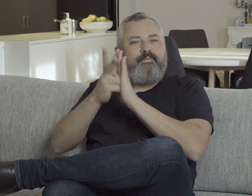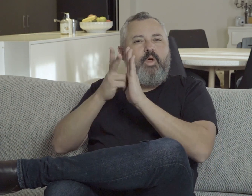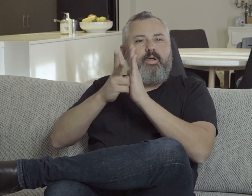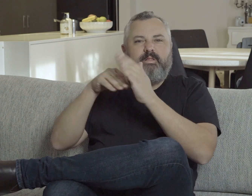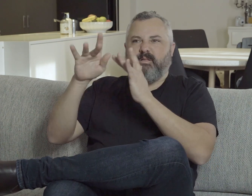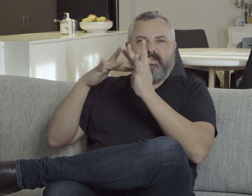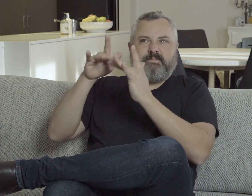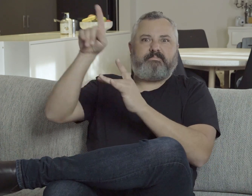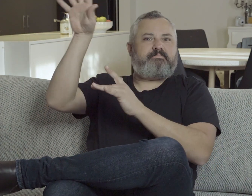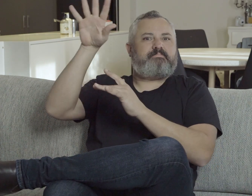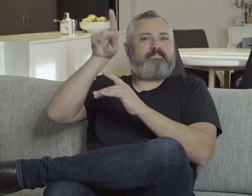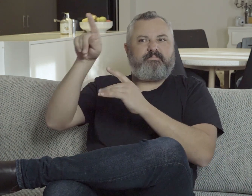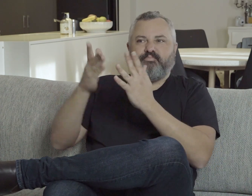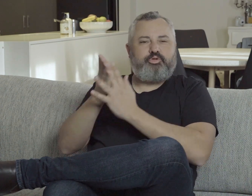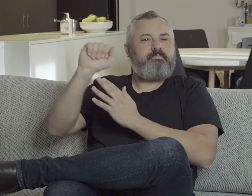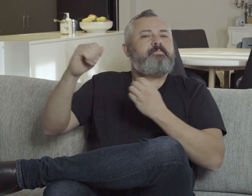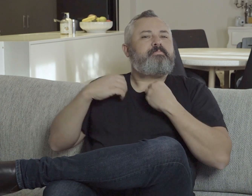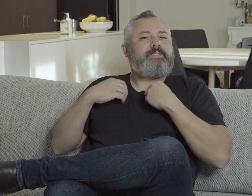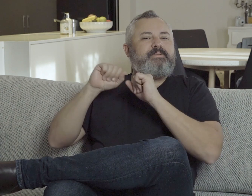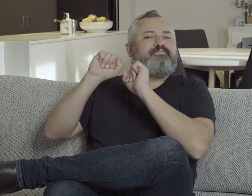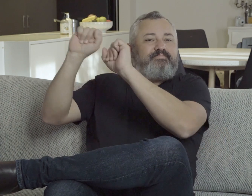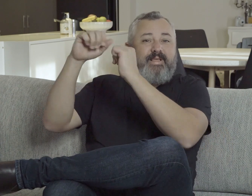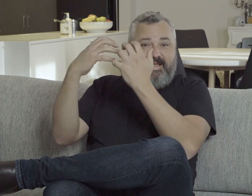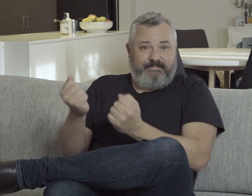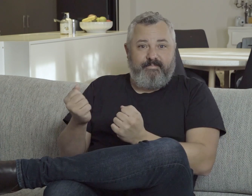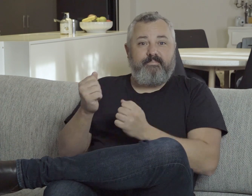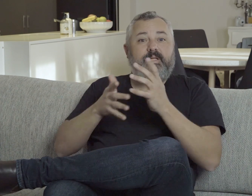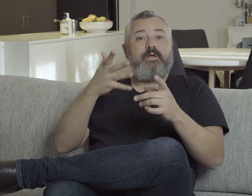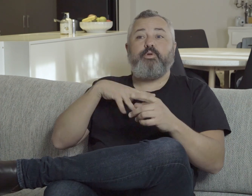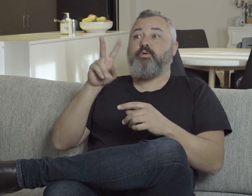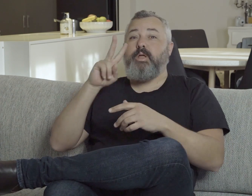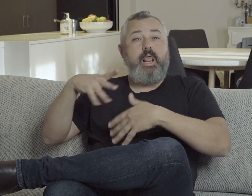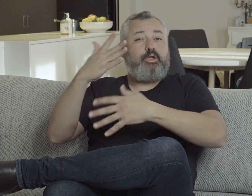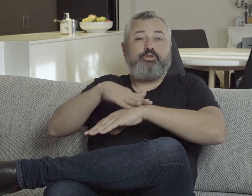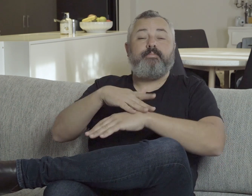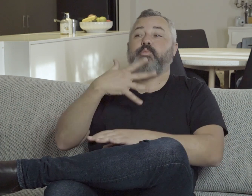of movies and TV shows that are available on demand via numerous streaming businesses.